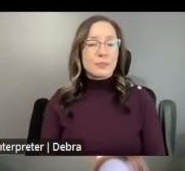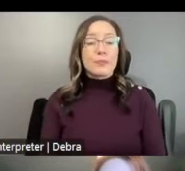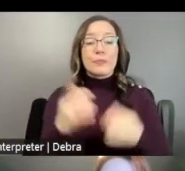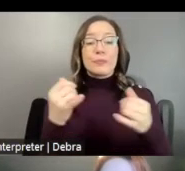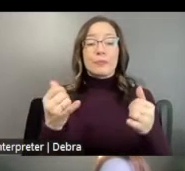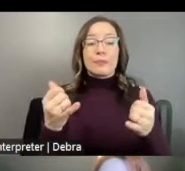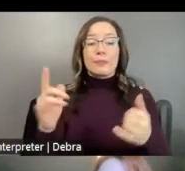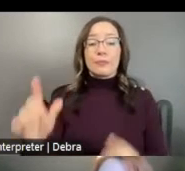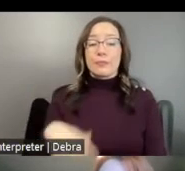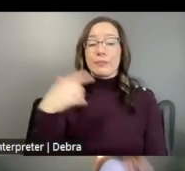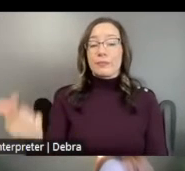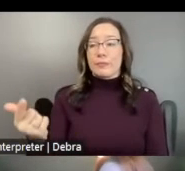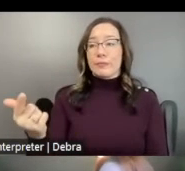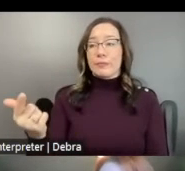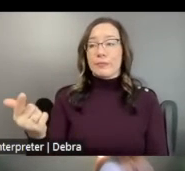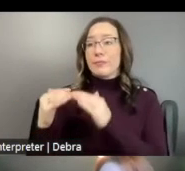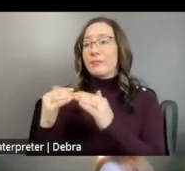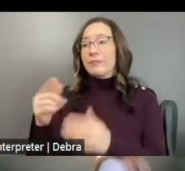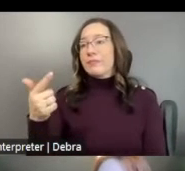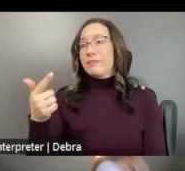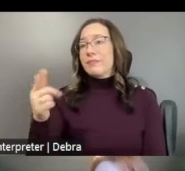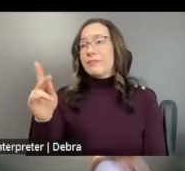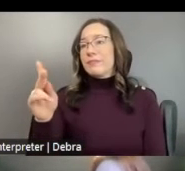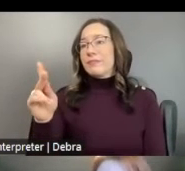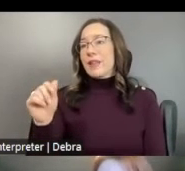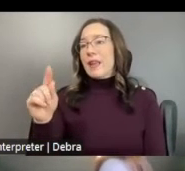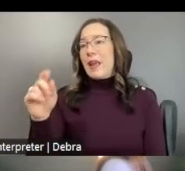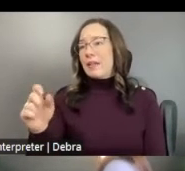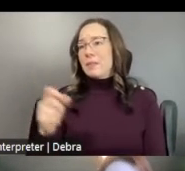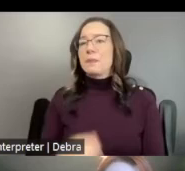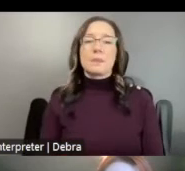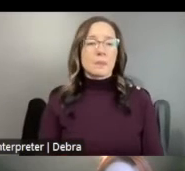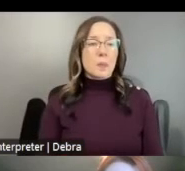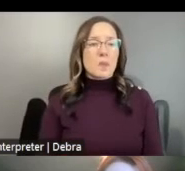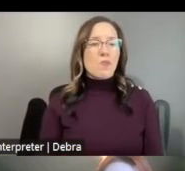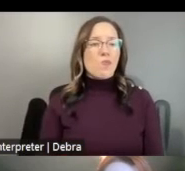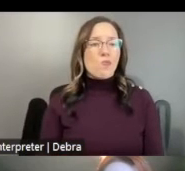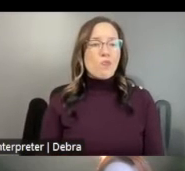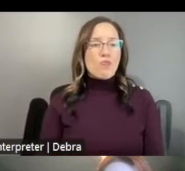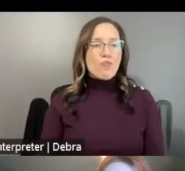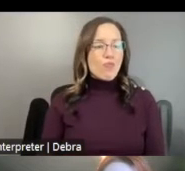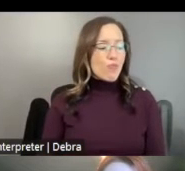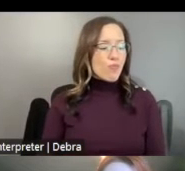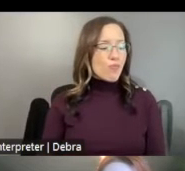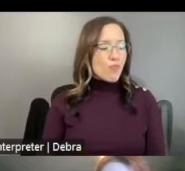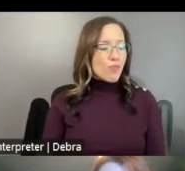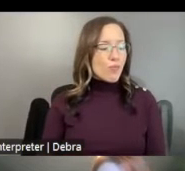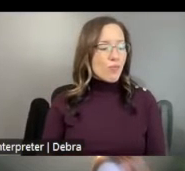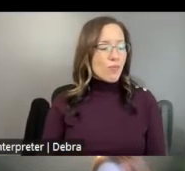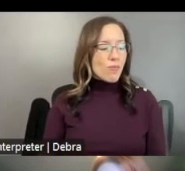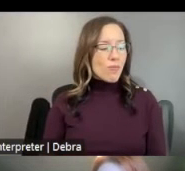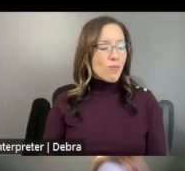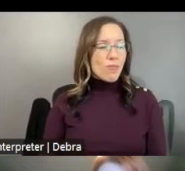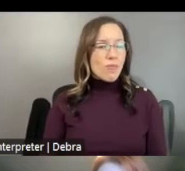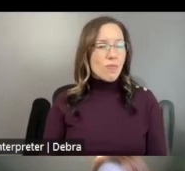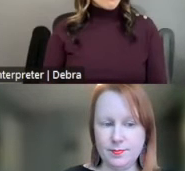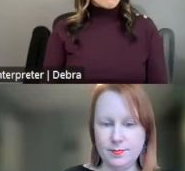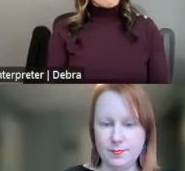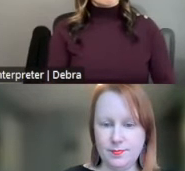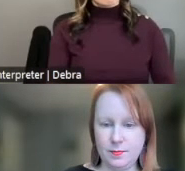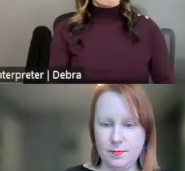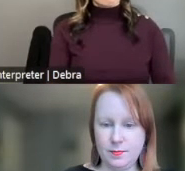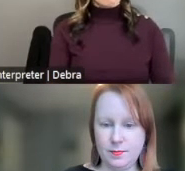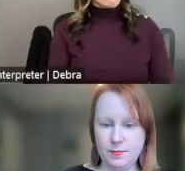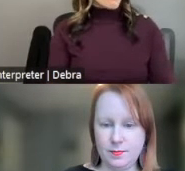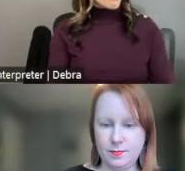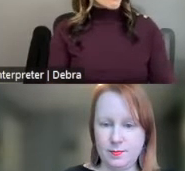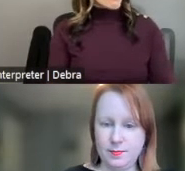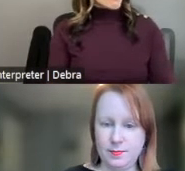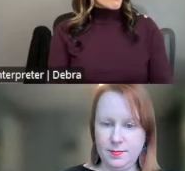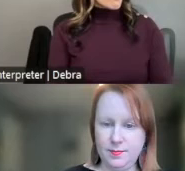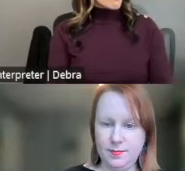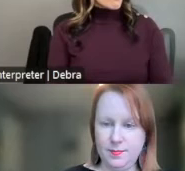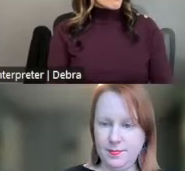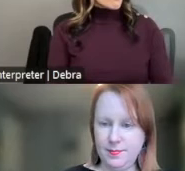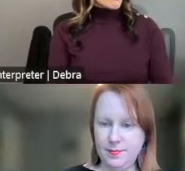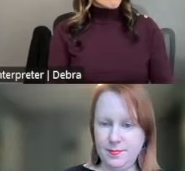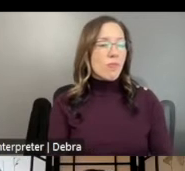TO TURN THIS OVER TO MY COLLEAGUE KATE FOR OUR NEXT SECTION. THANK YOU, SARAH. HELLO EVERYBODY